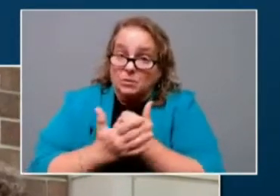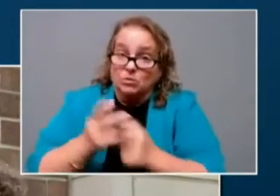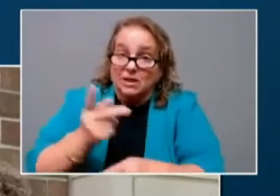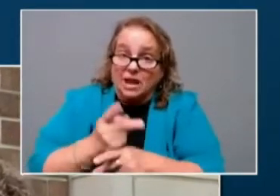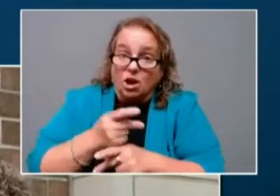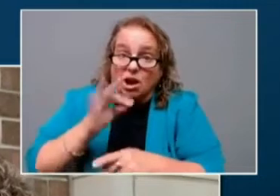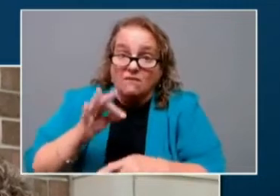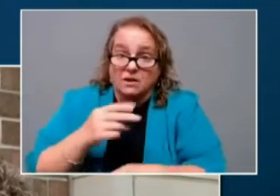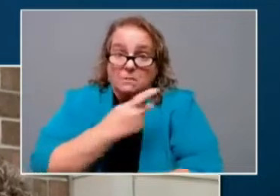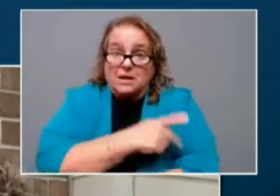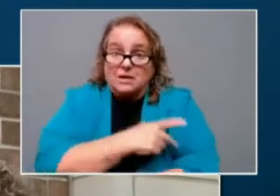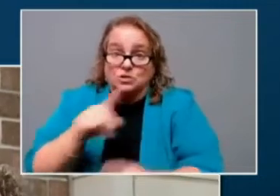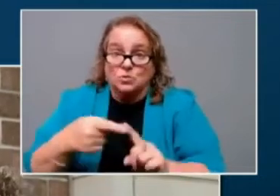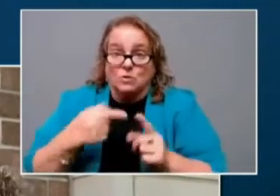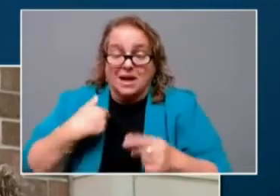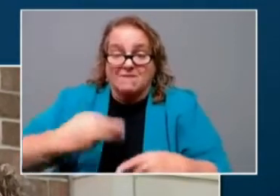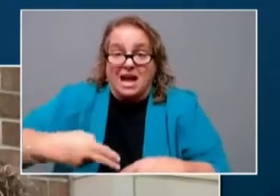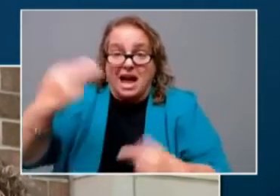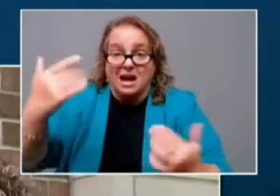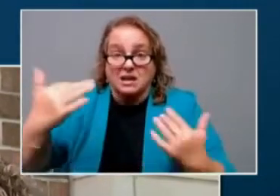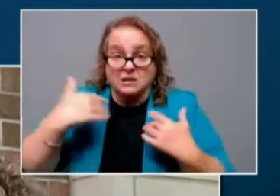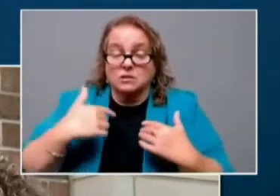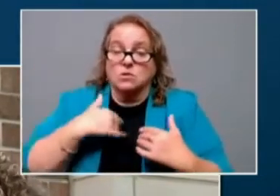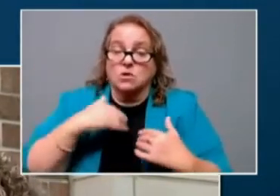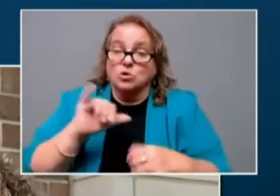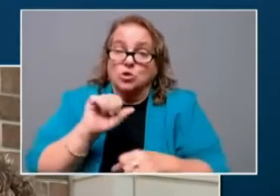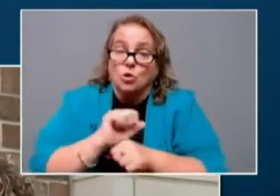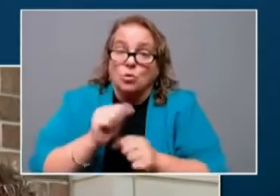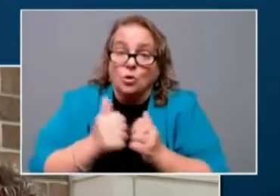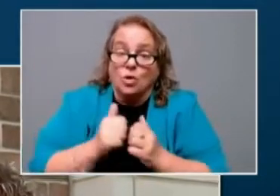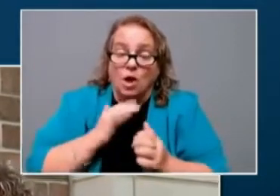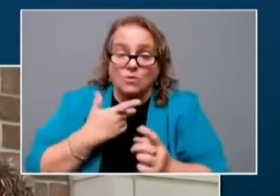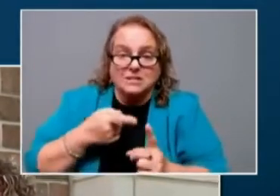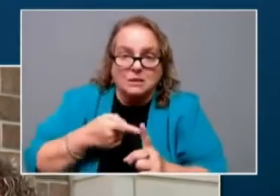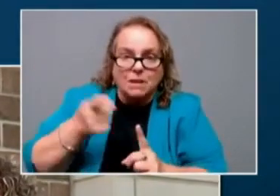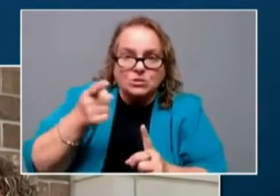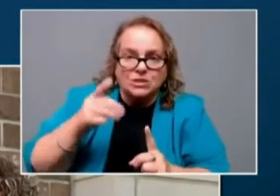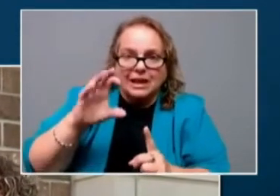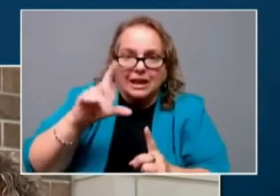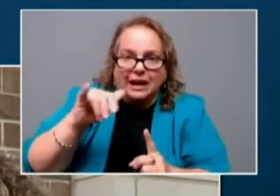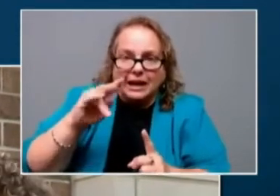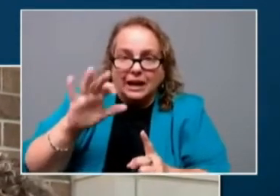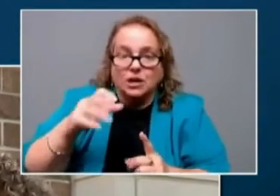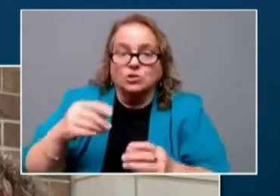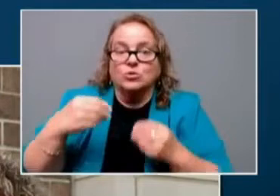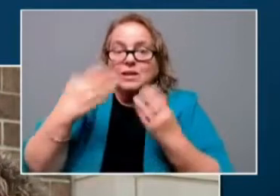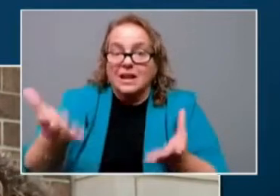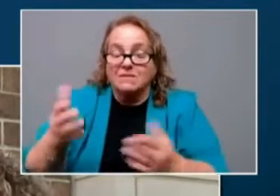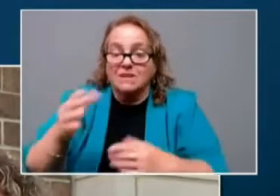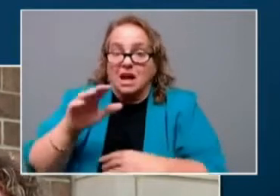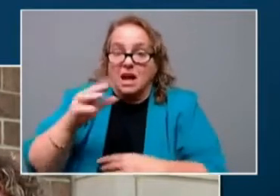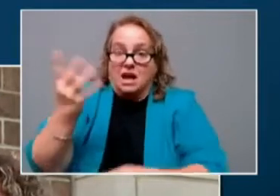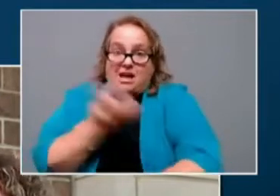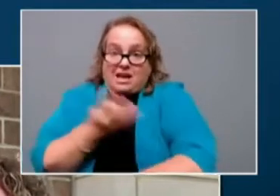solution. I also work with our specialty infusion clinic giving the re general and the monoclonal antibody infusions. We have seen a lot of